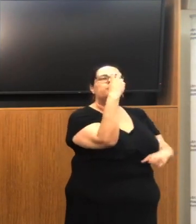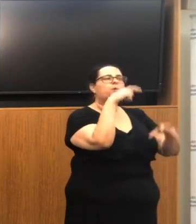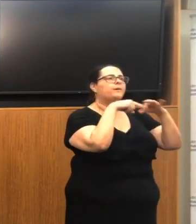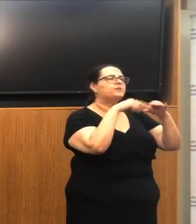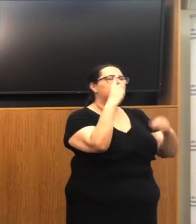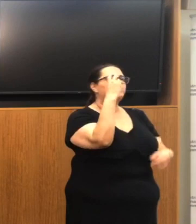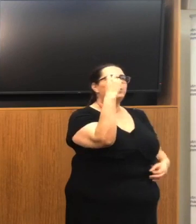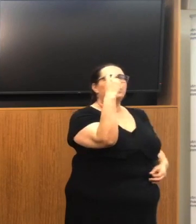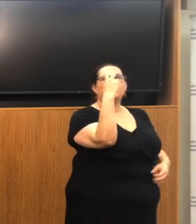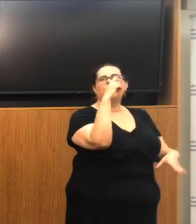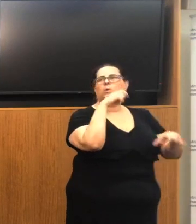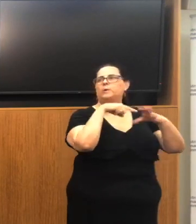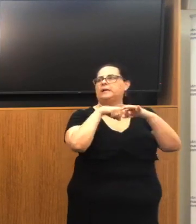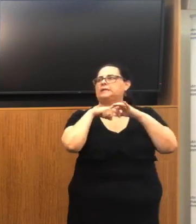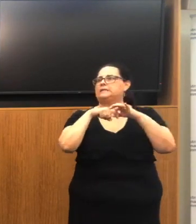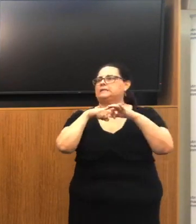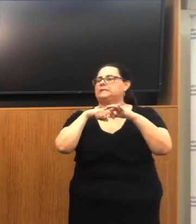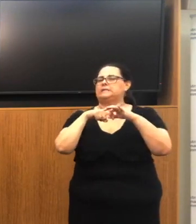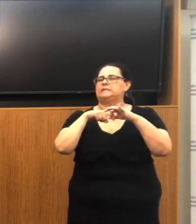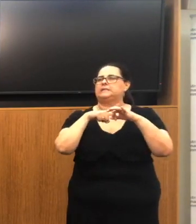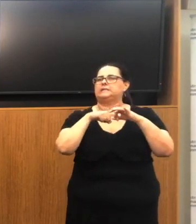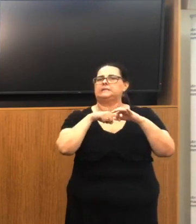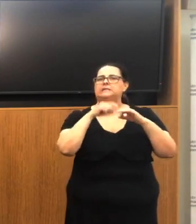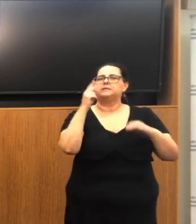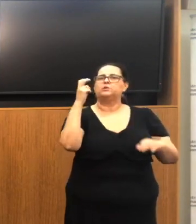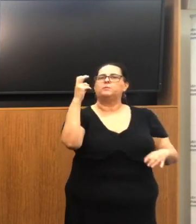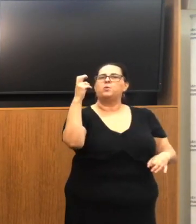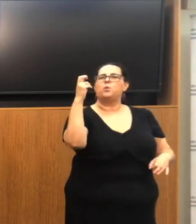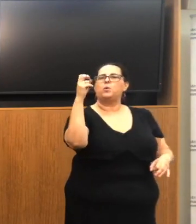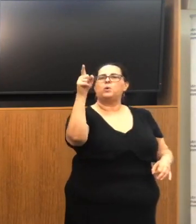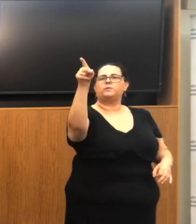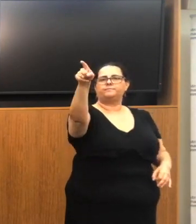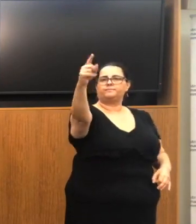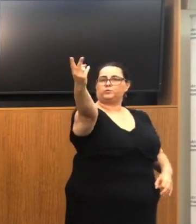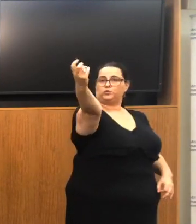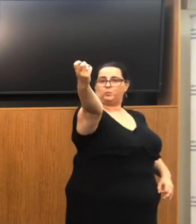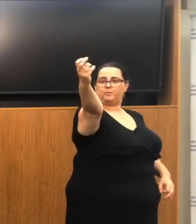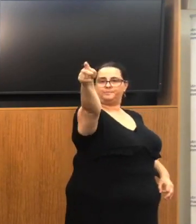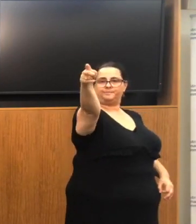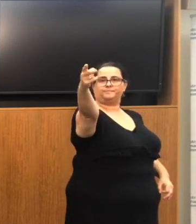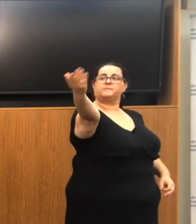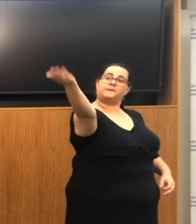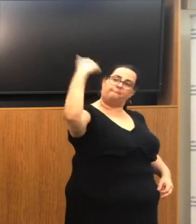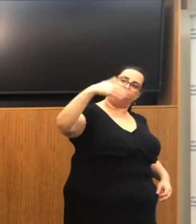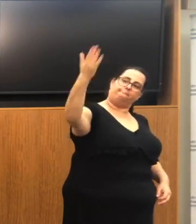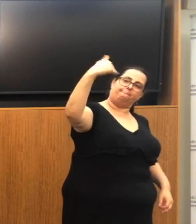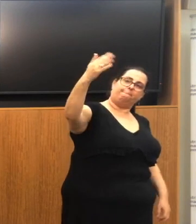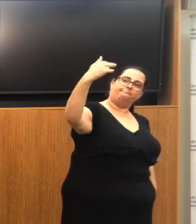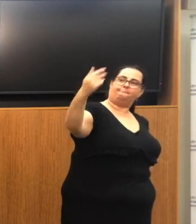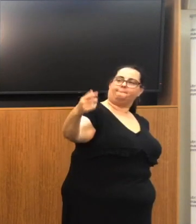So we might, if there are two people still to go, you might take the two questions together. This one at the front.